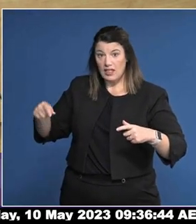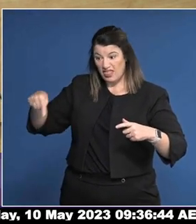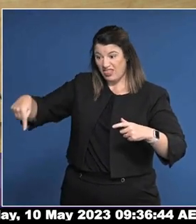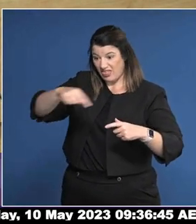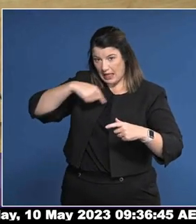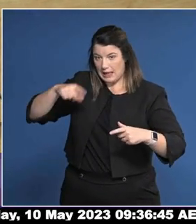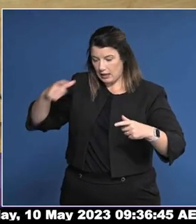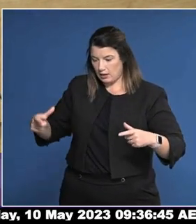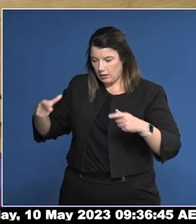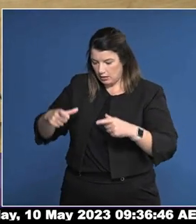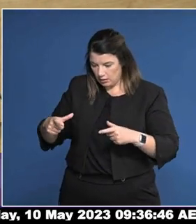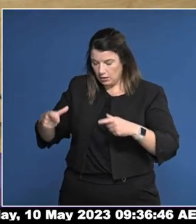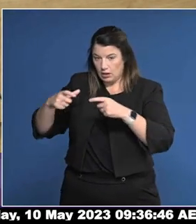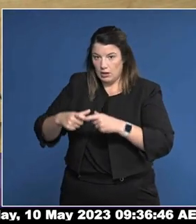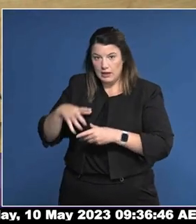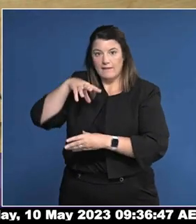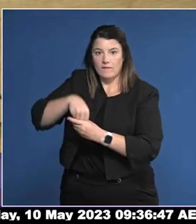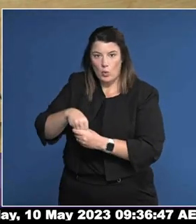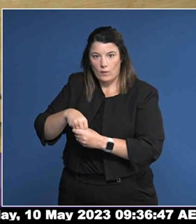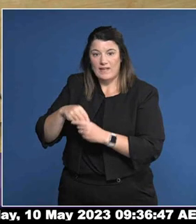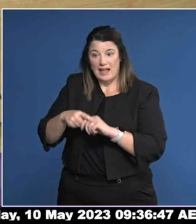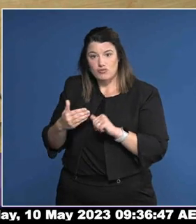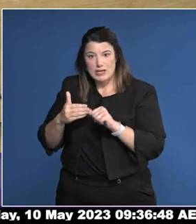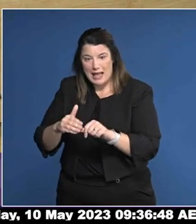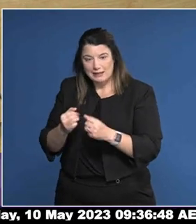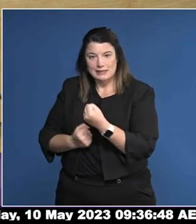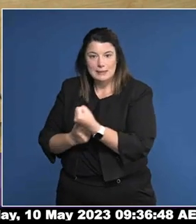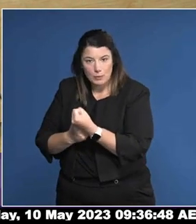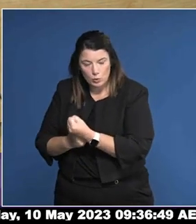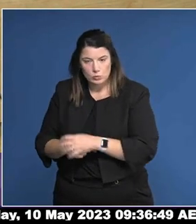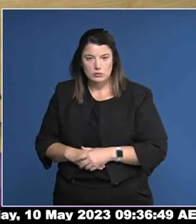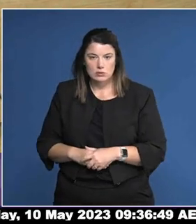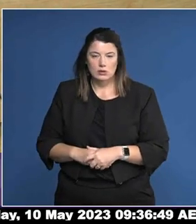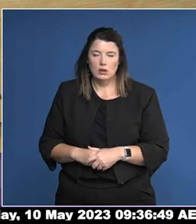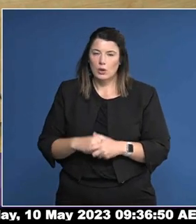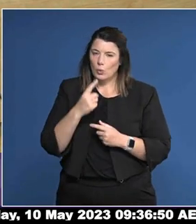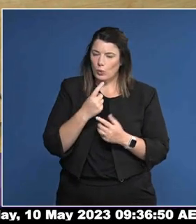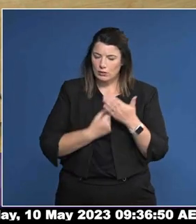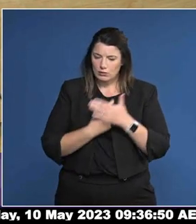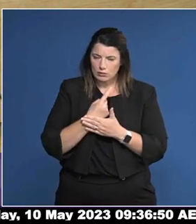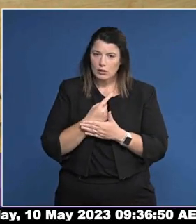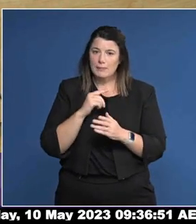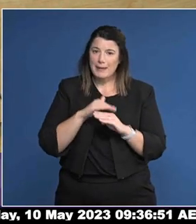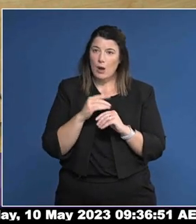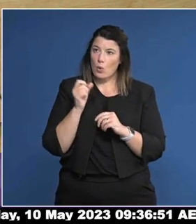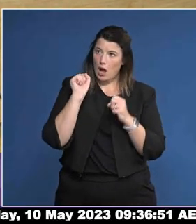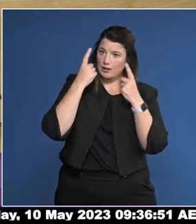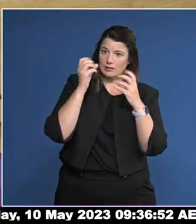Mm-hmm. MS EASTMAN: And one of the issues raised in this article is the importance of understanding the family structure.